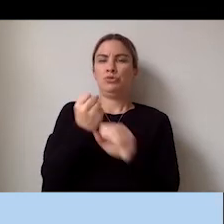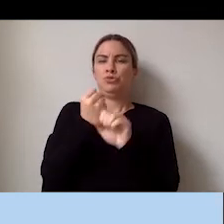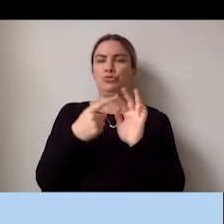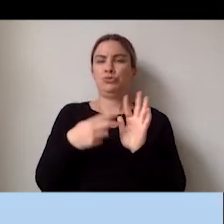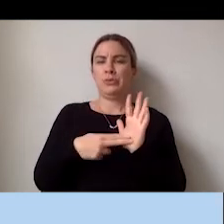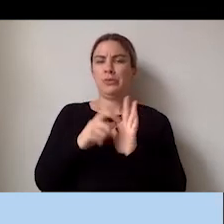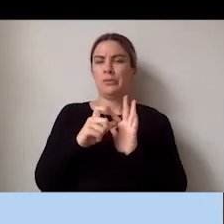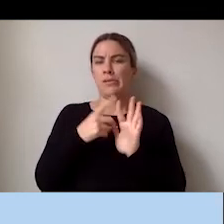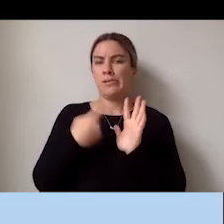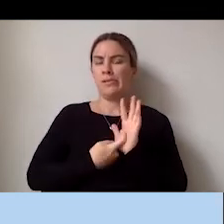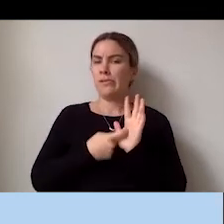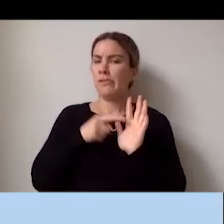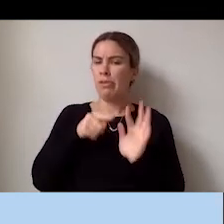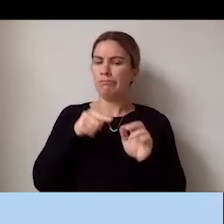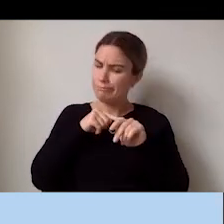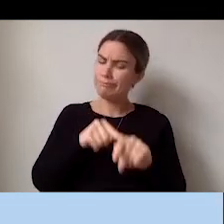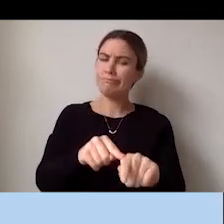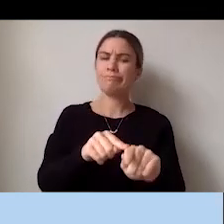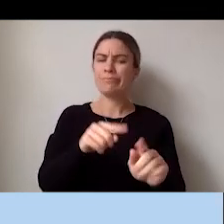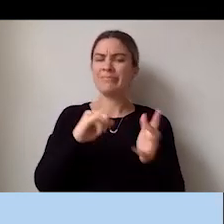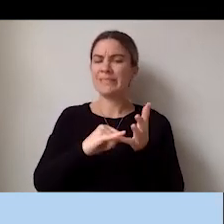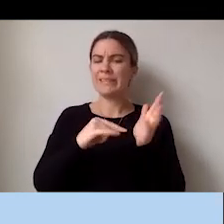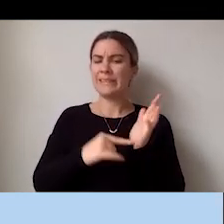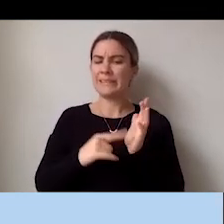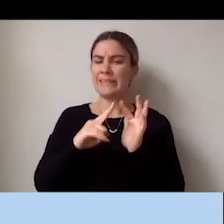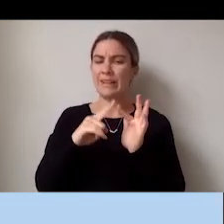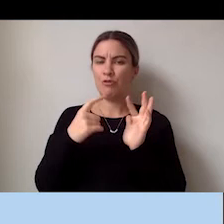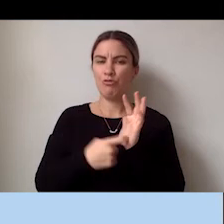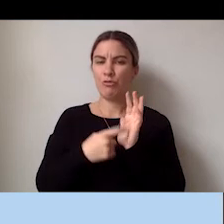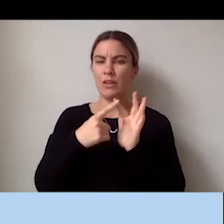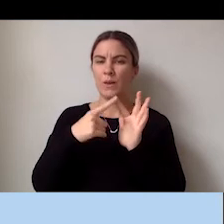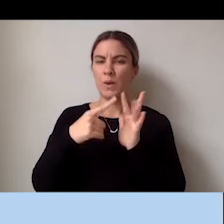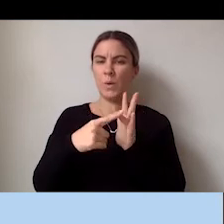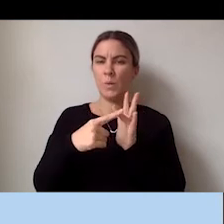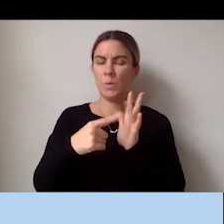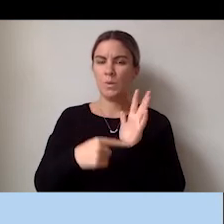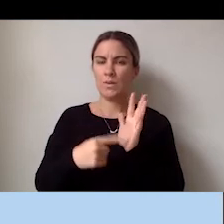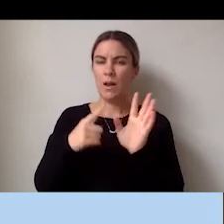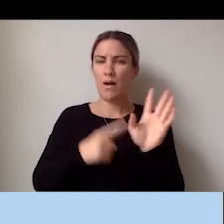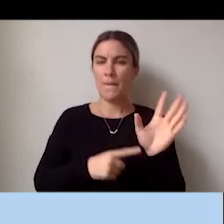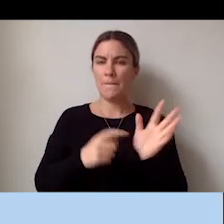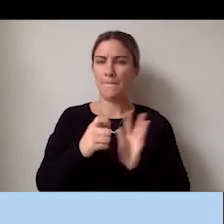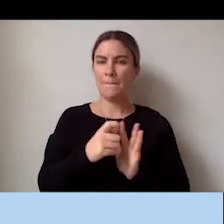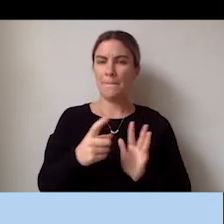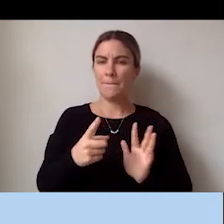very rigid ways of being, and also the sheer weight of patriarchal